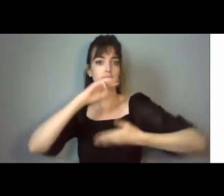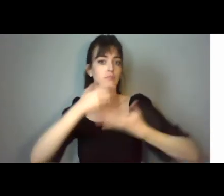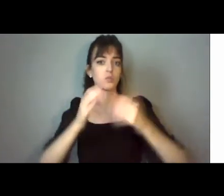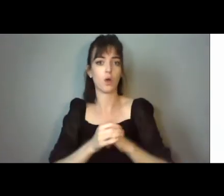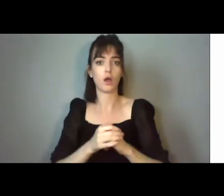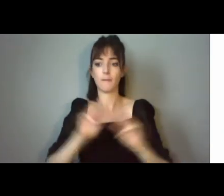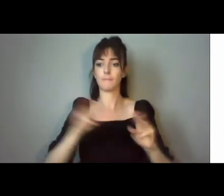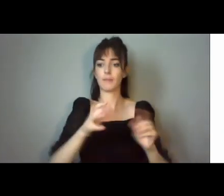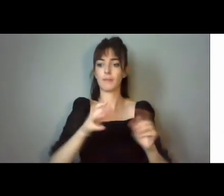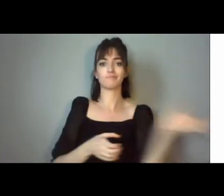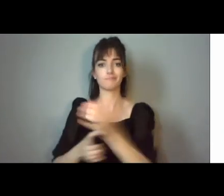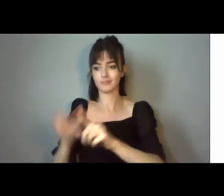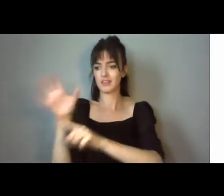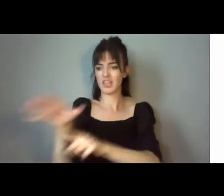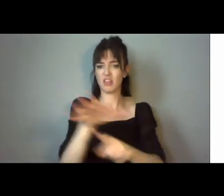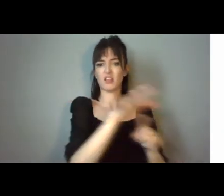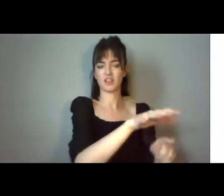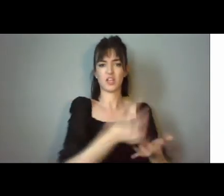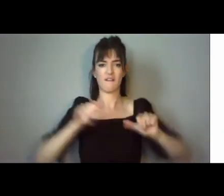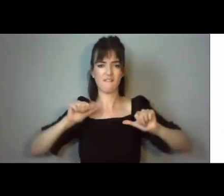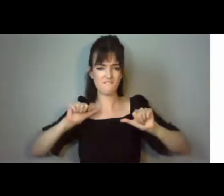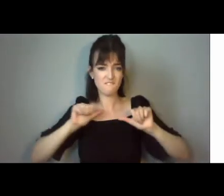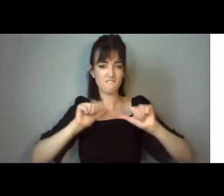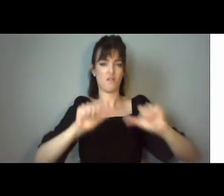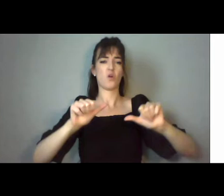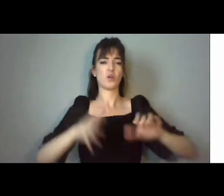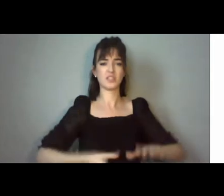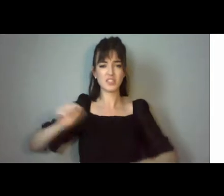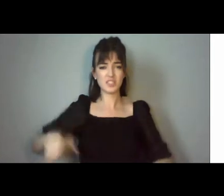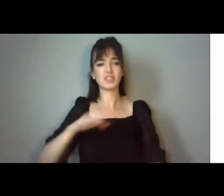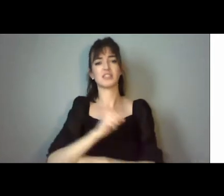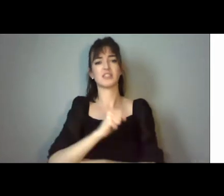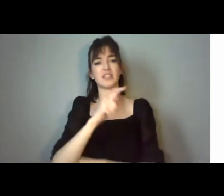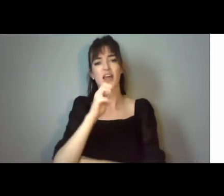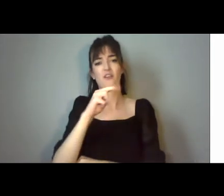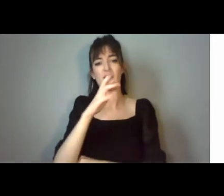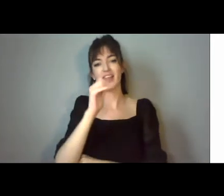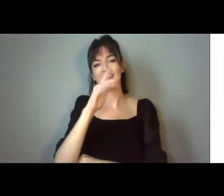forced sterilisation and countless human rights infractions for persons with disabilities all